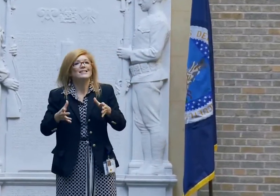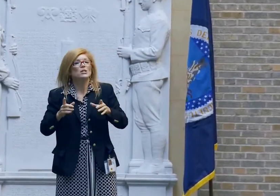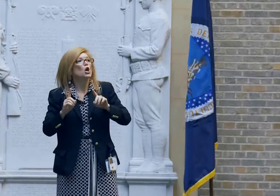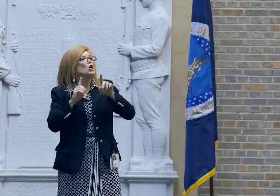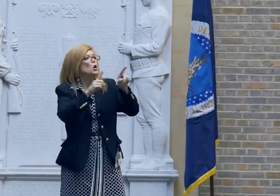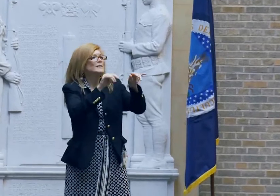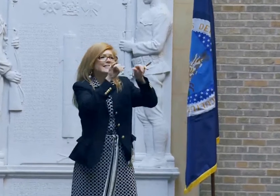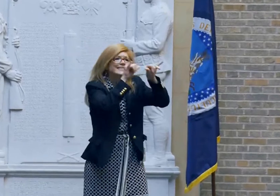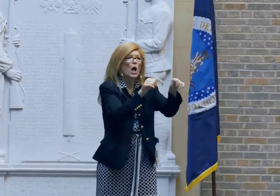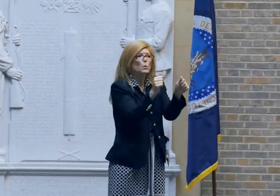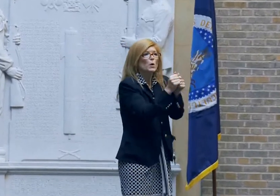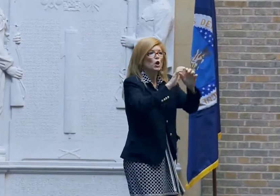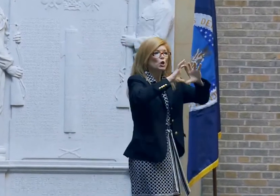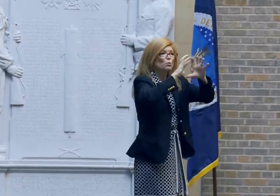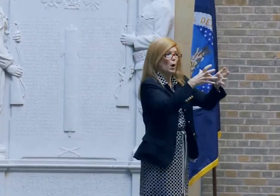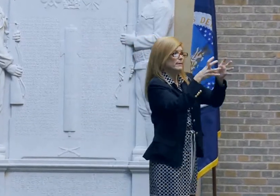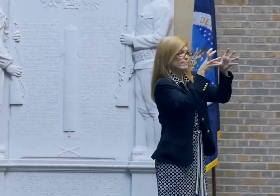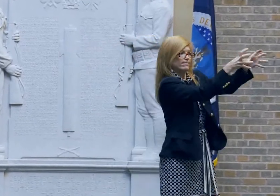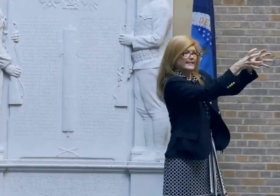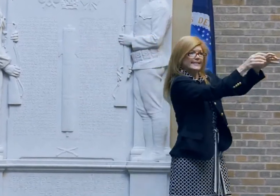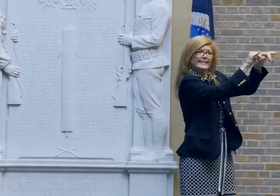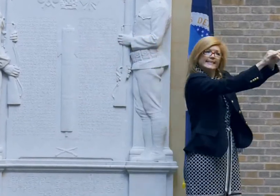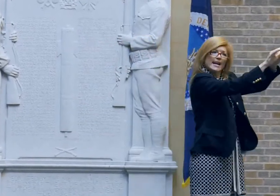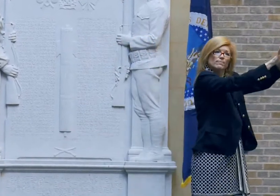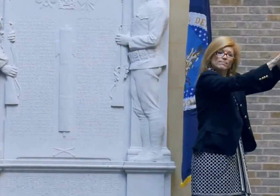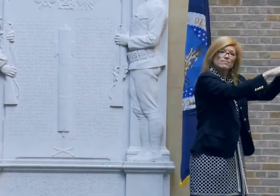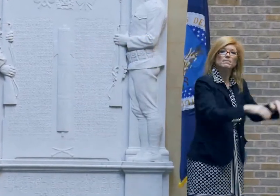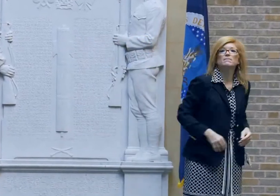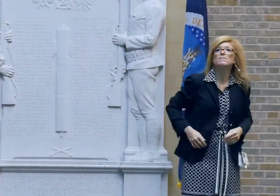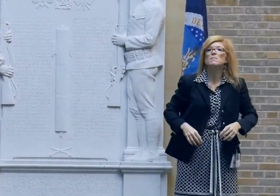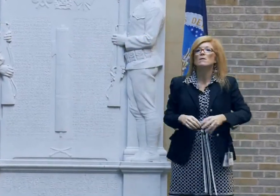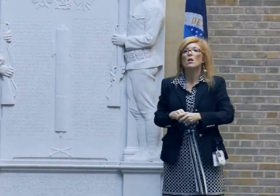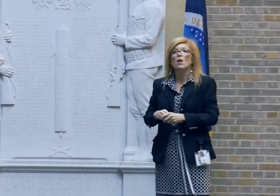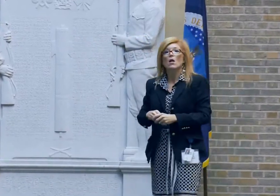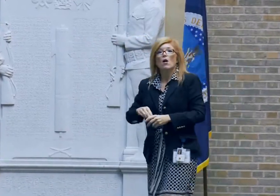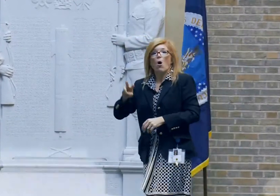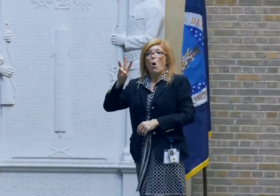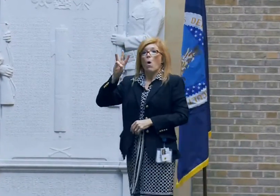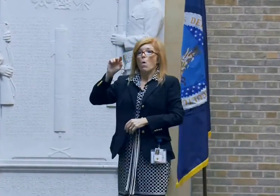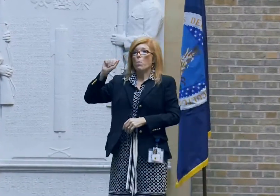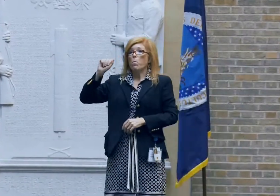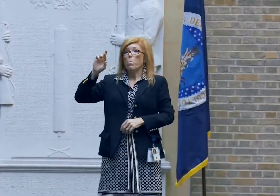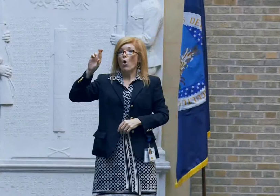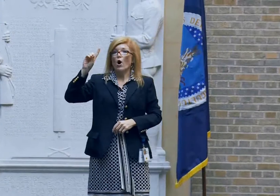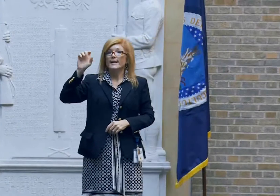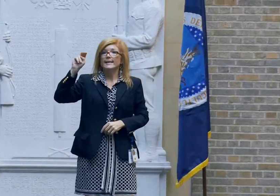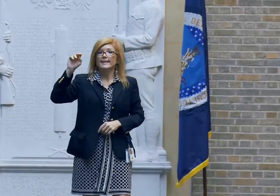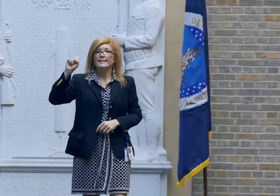She gestures with her hands.